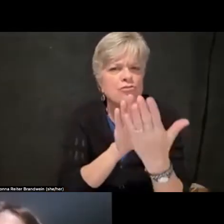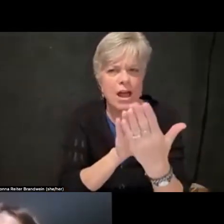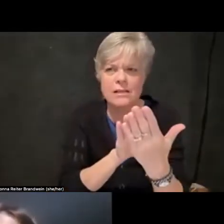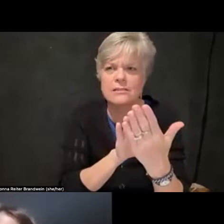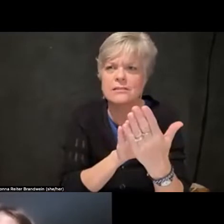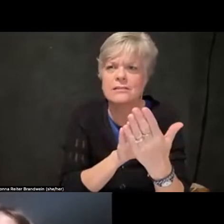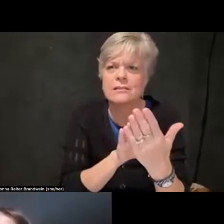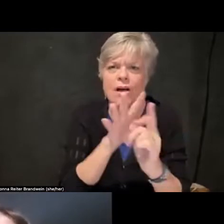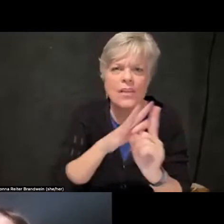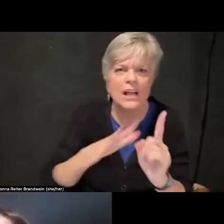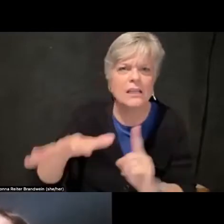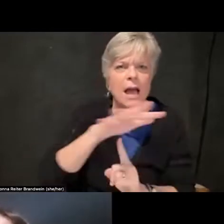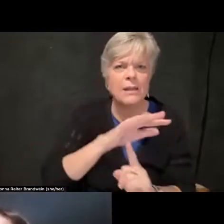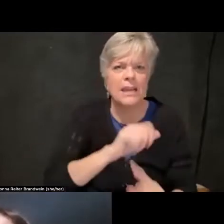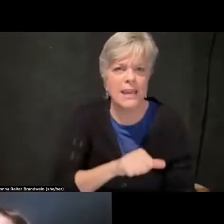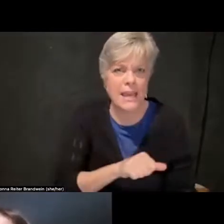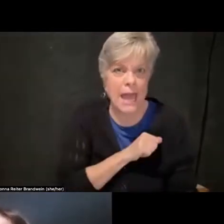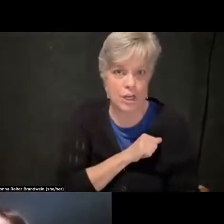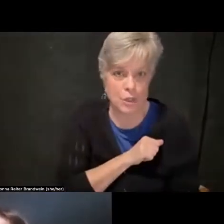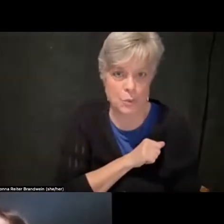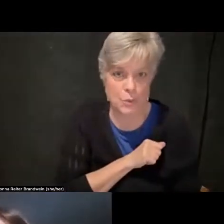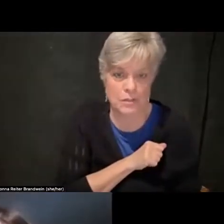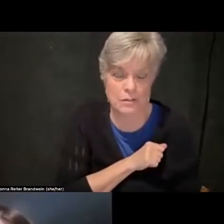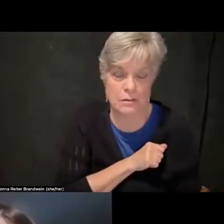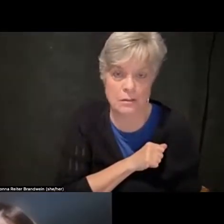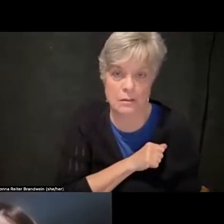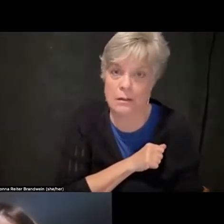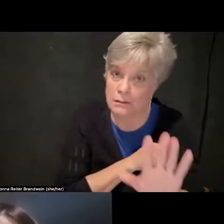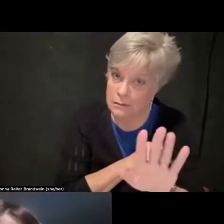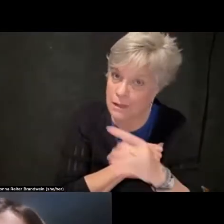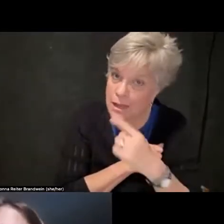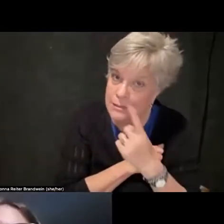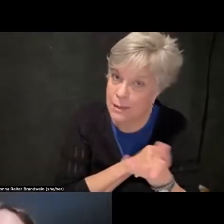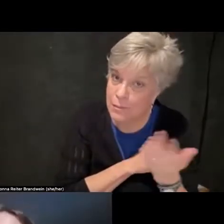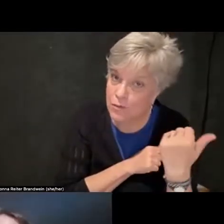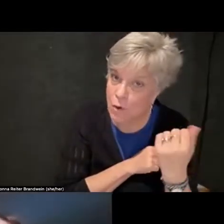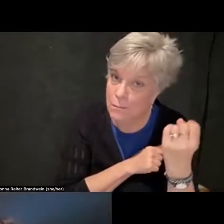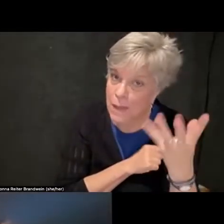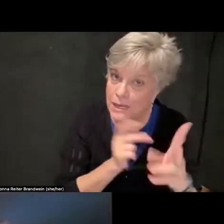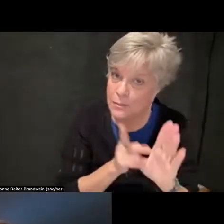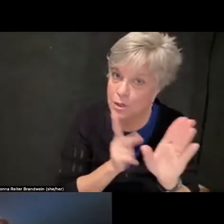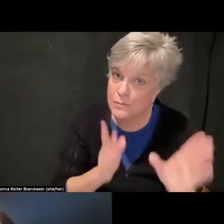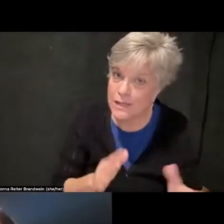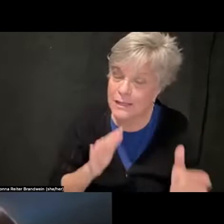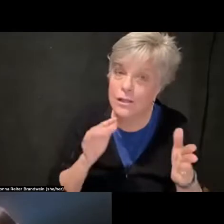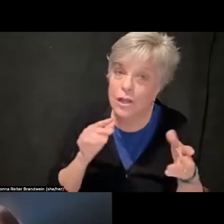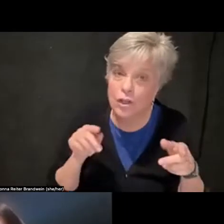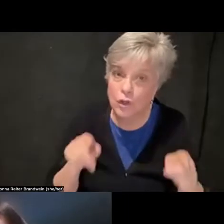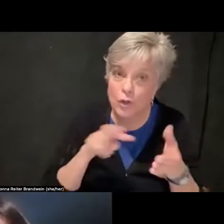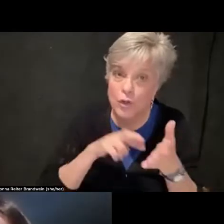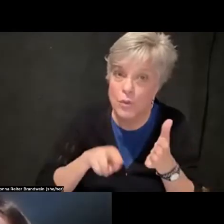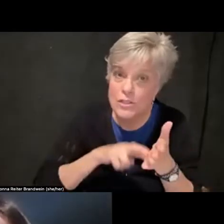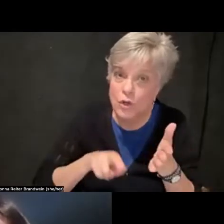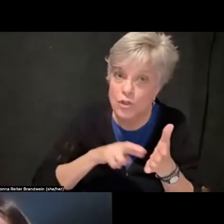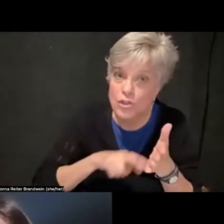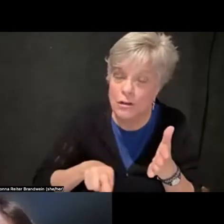Because as I said before, many of the participants in the study felt that the DCC chipped away